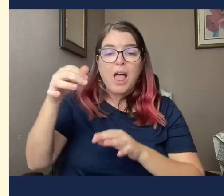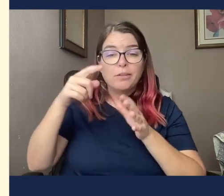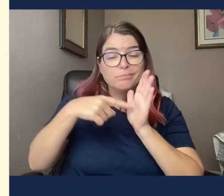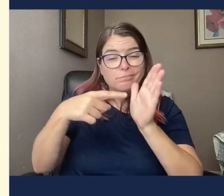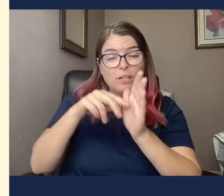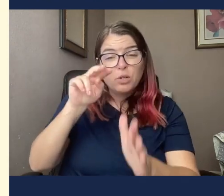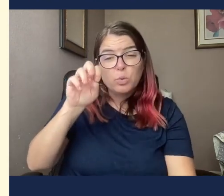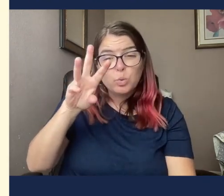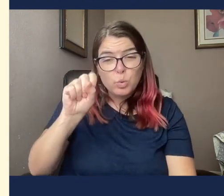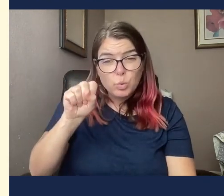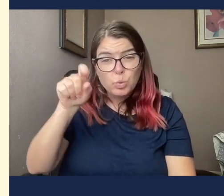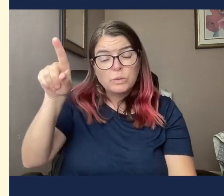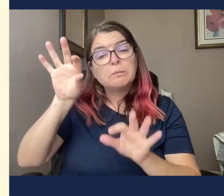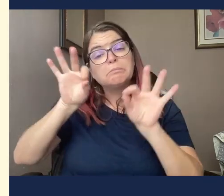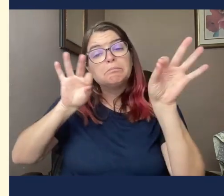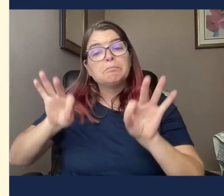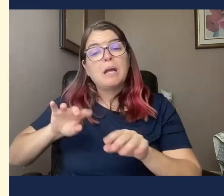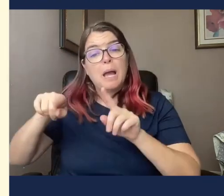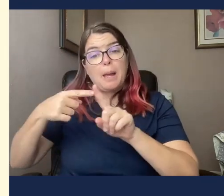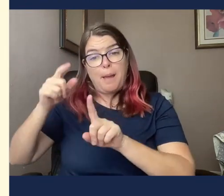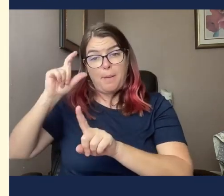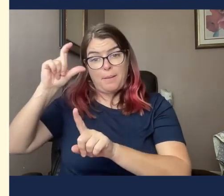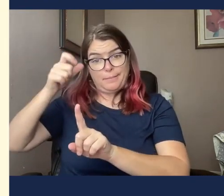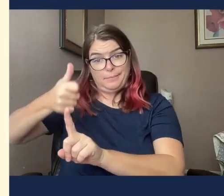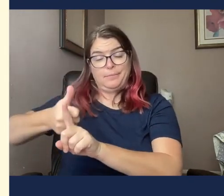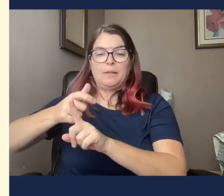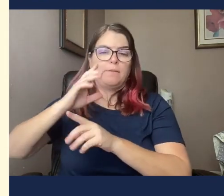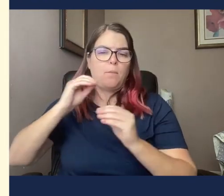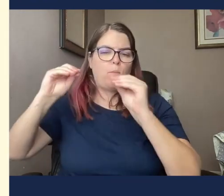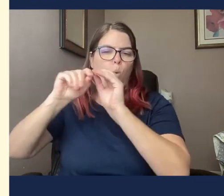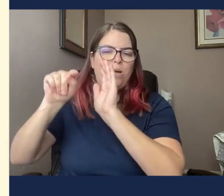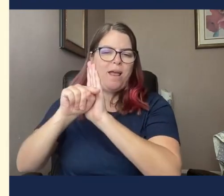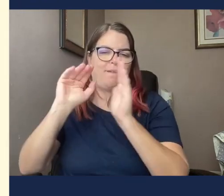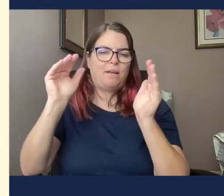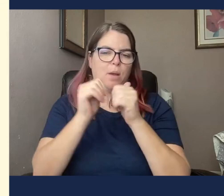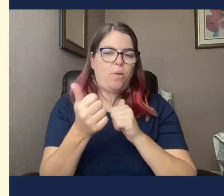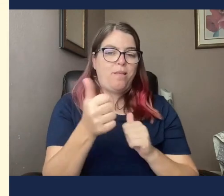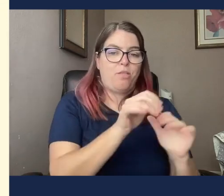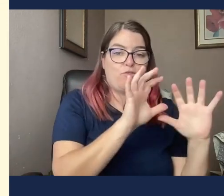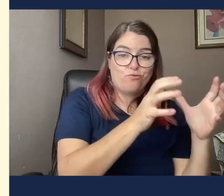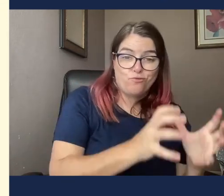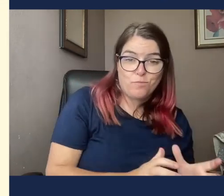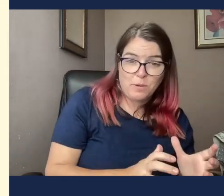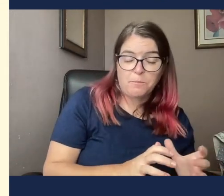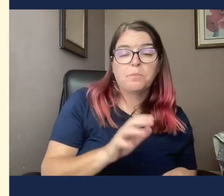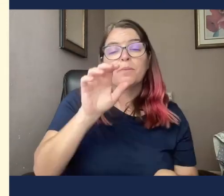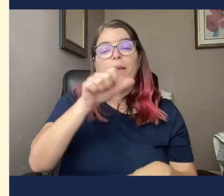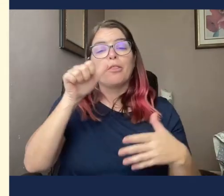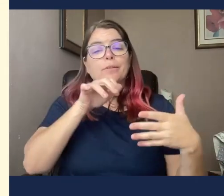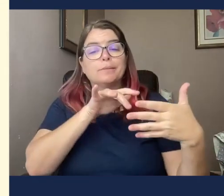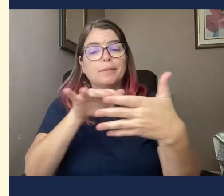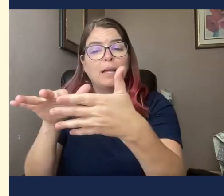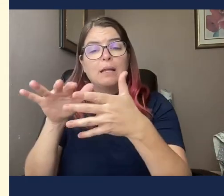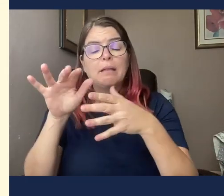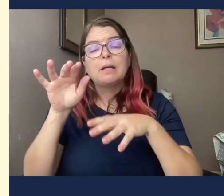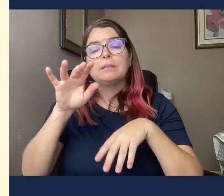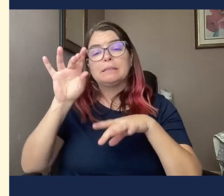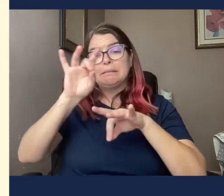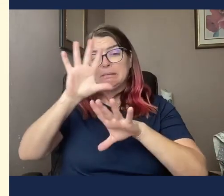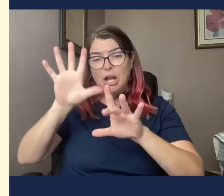1400s, which continues to the modern day. The Spanish, the French, the Portuguese, joined joined by other groups,